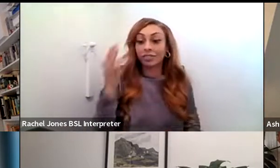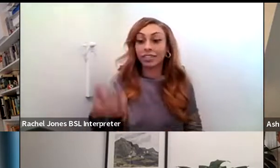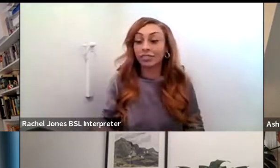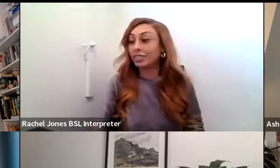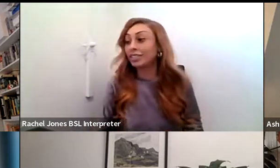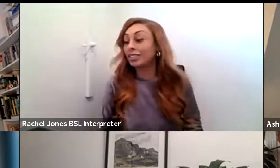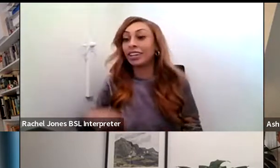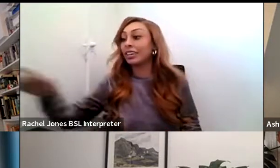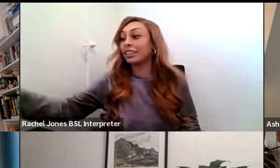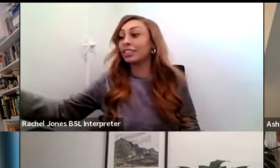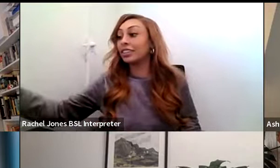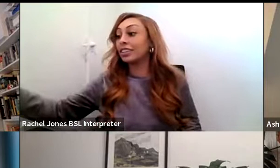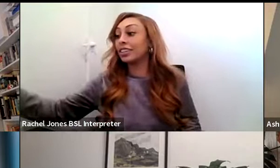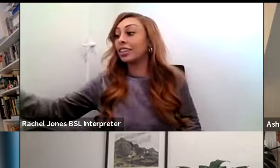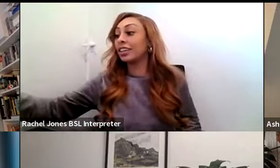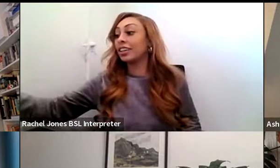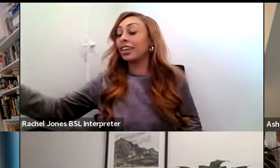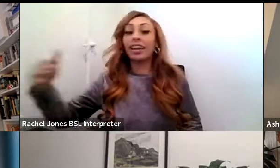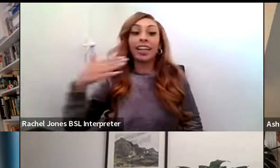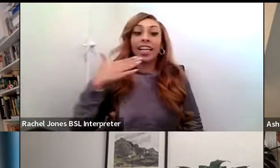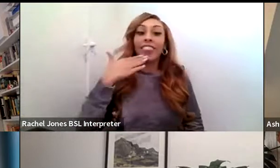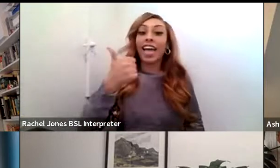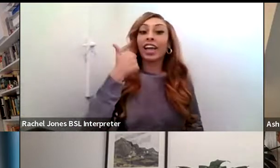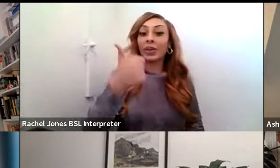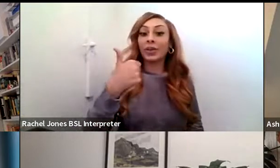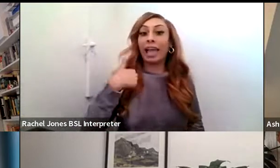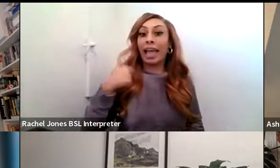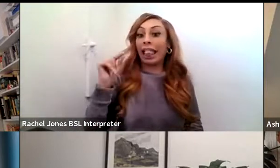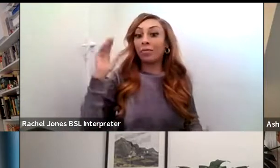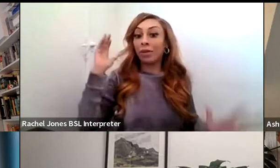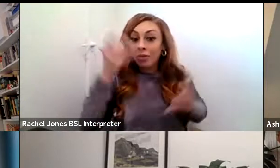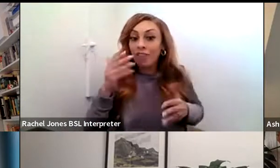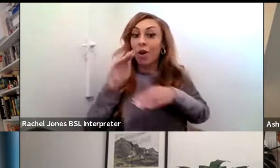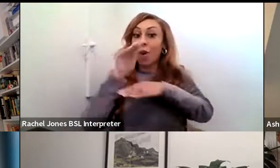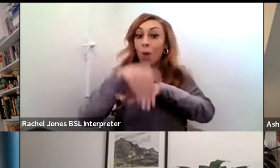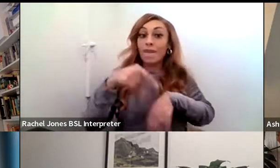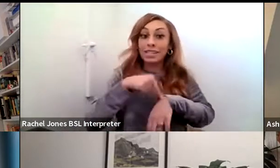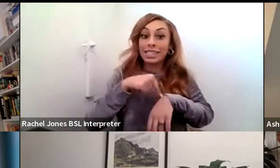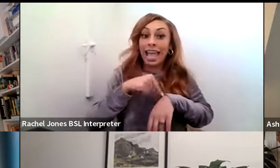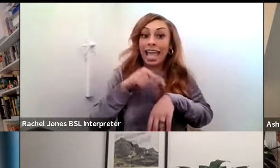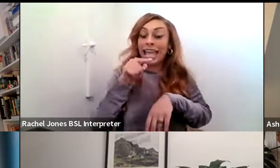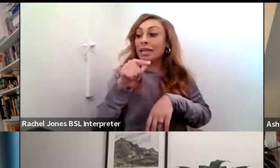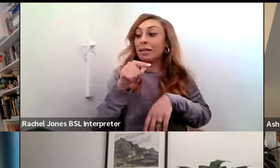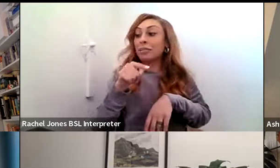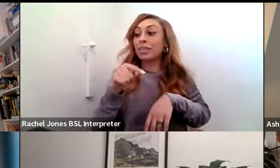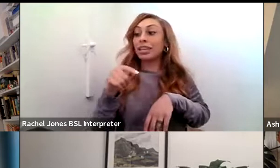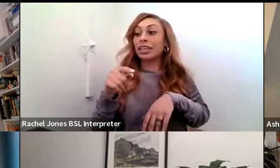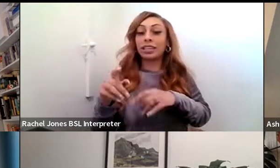Fantastic. Thanks everybody. Look, I am conscious that we are over time at the moment.